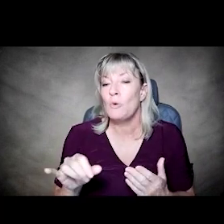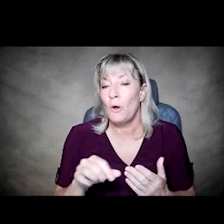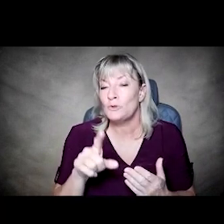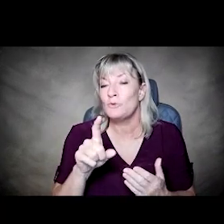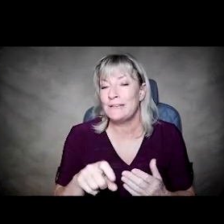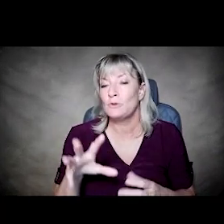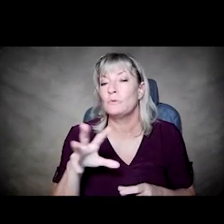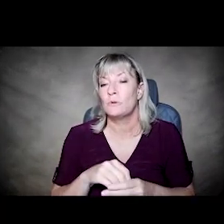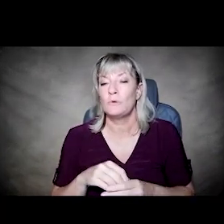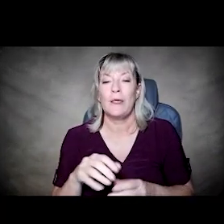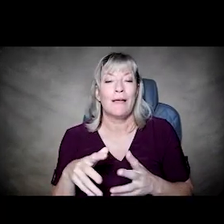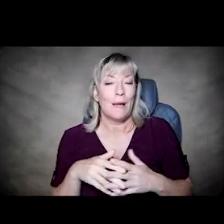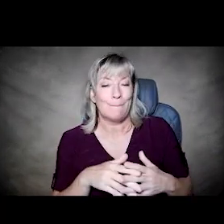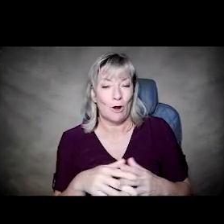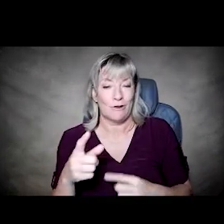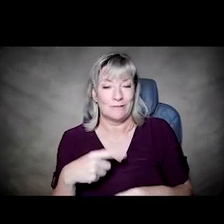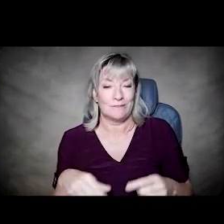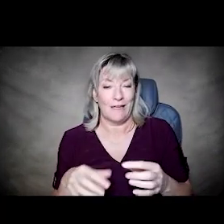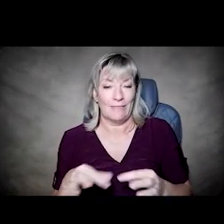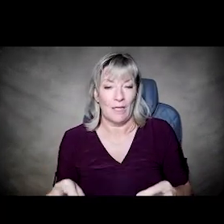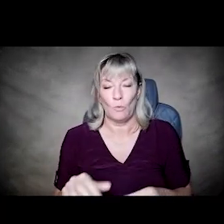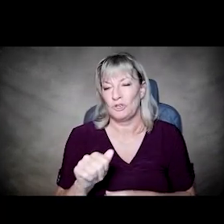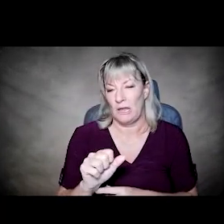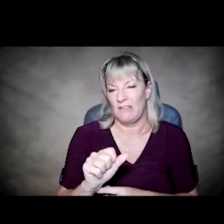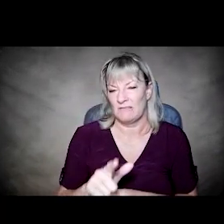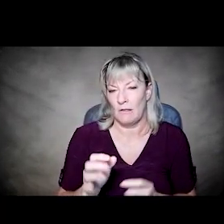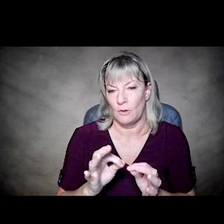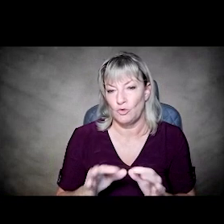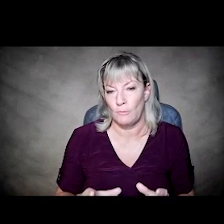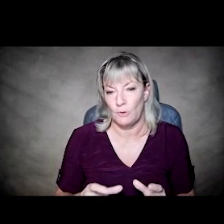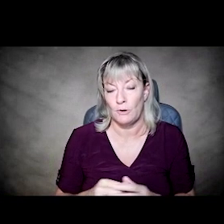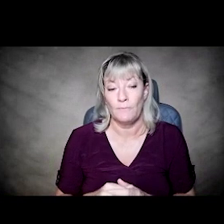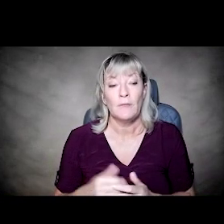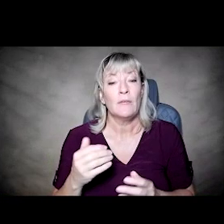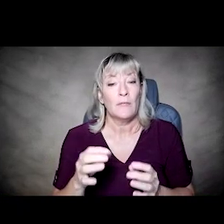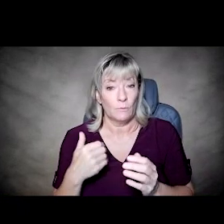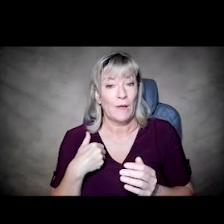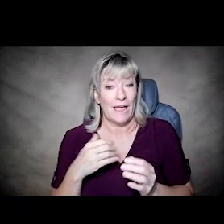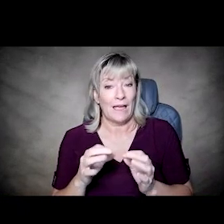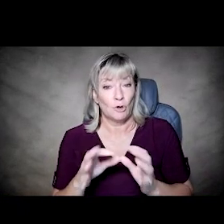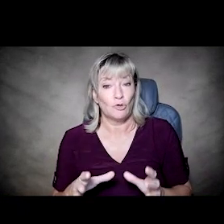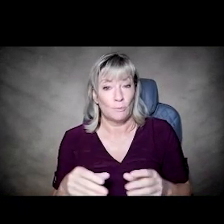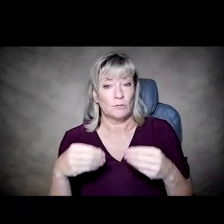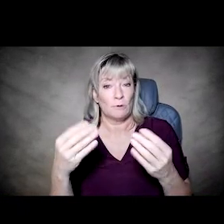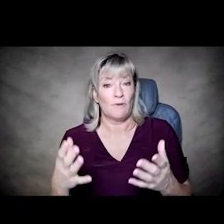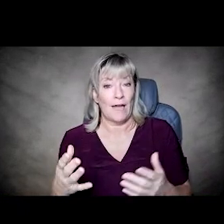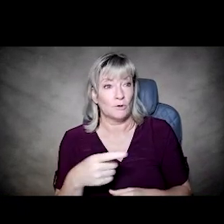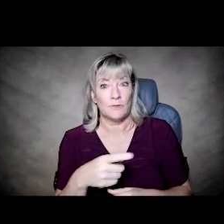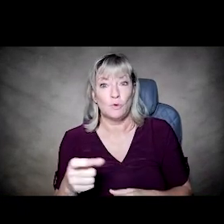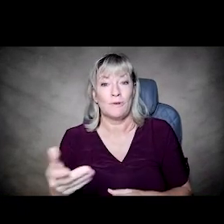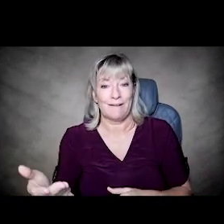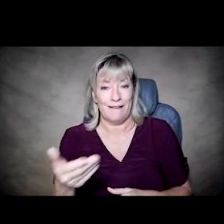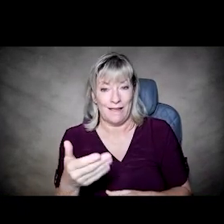(ASL) interpretation. There are interpreting providers that you can book services through.